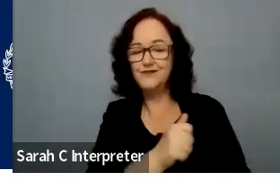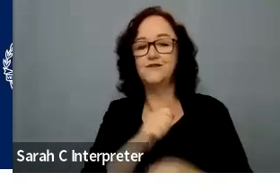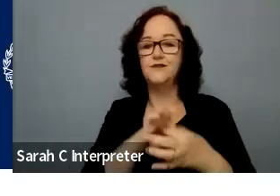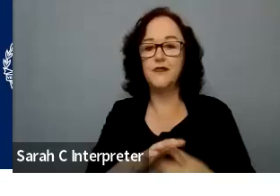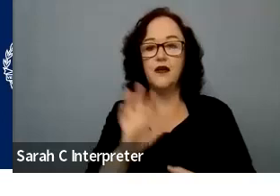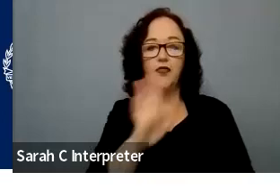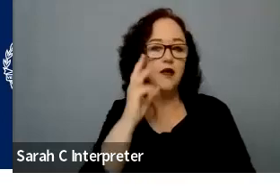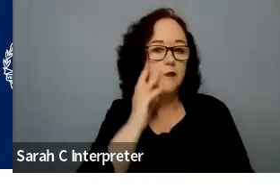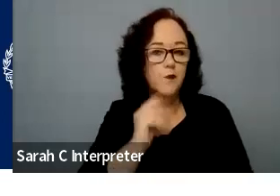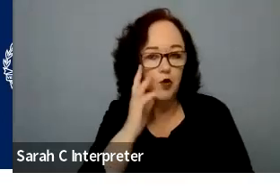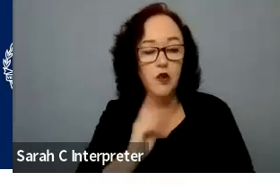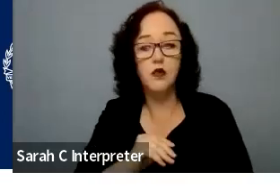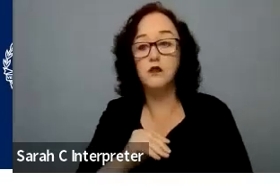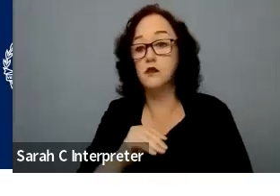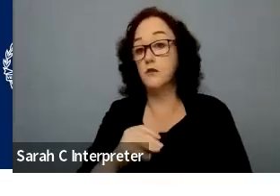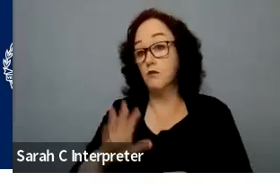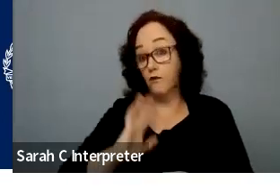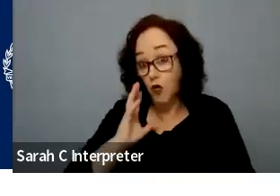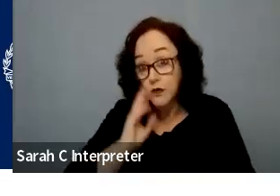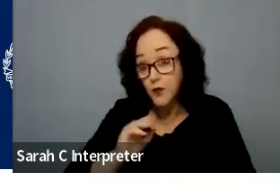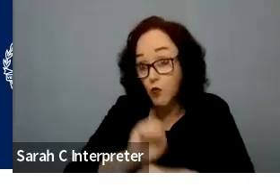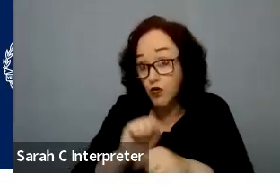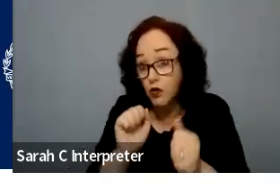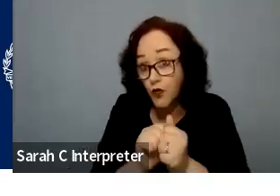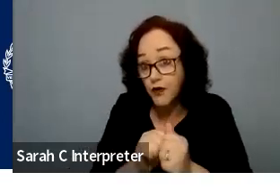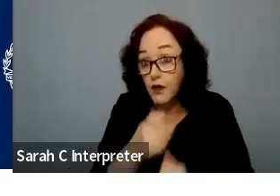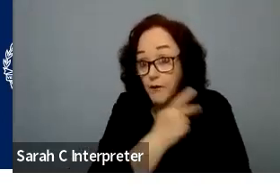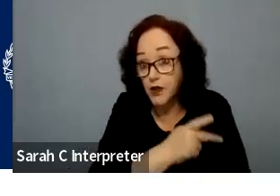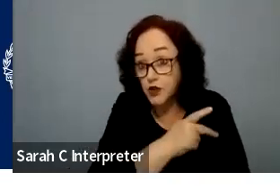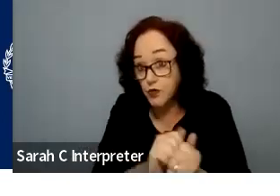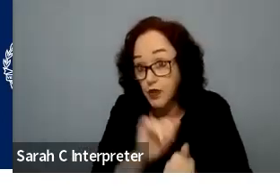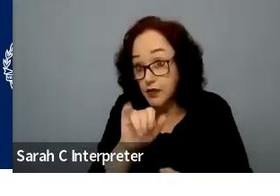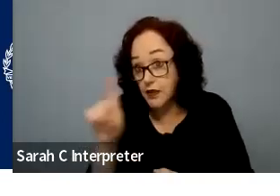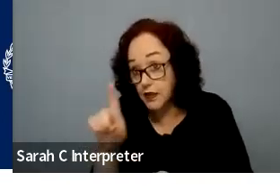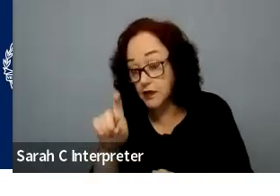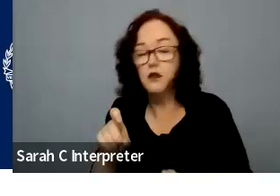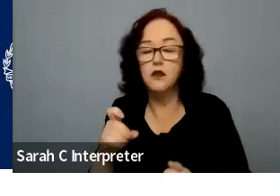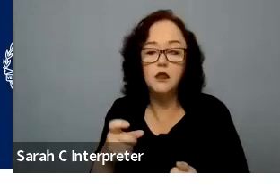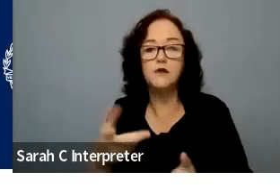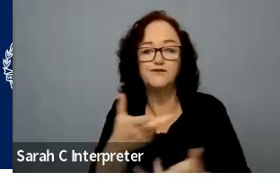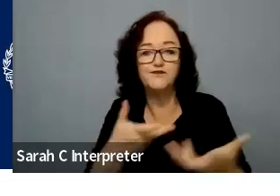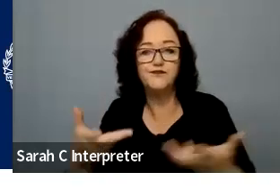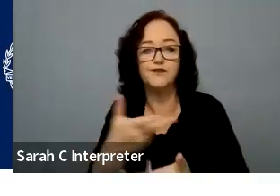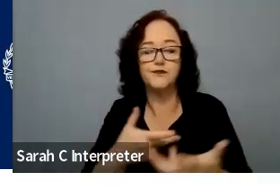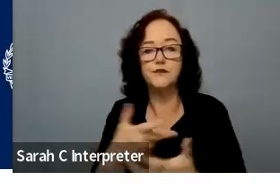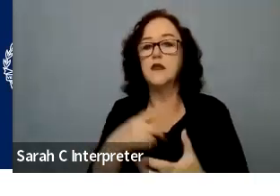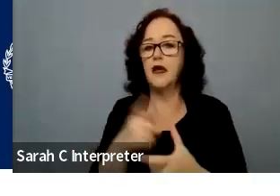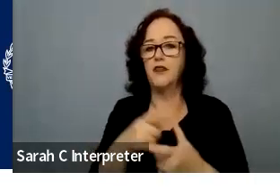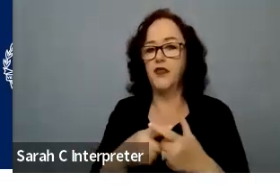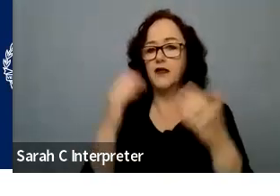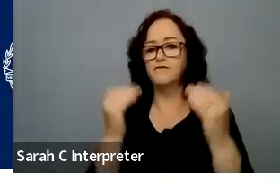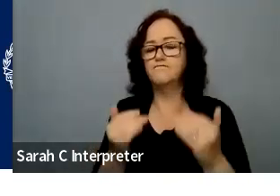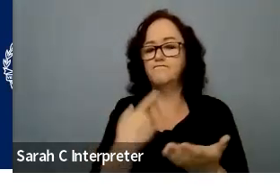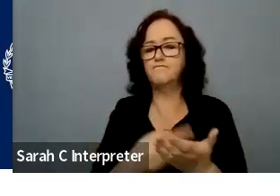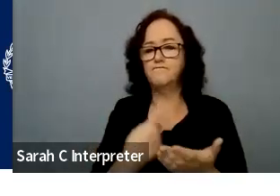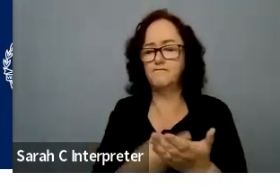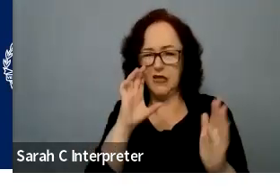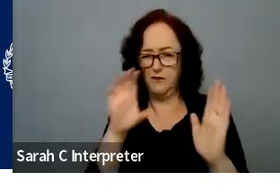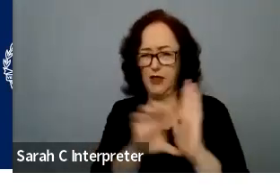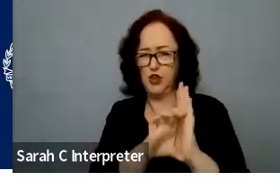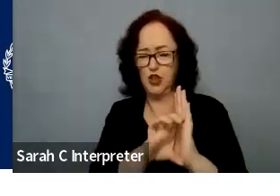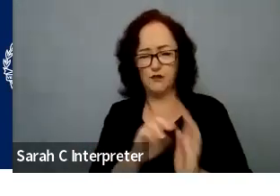individuals with IDD. They then took a look at what's wrong with this picture, which was an ED